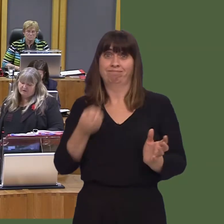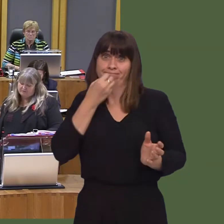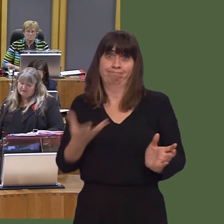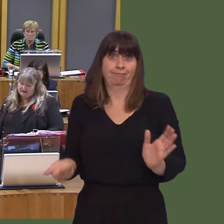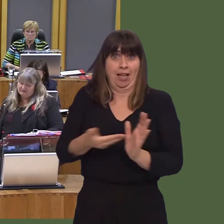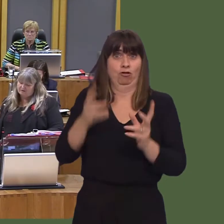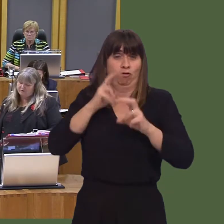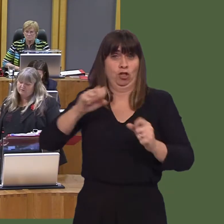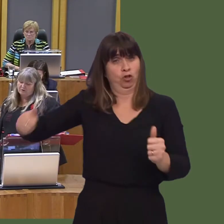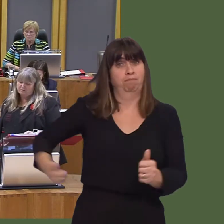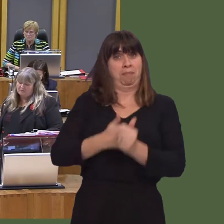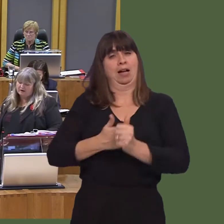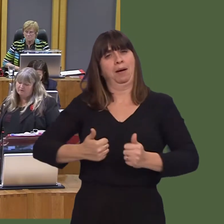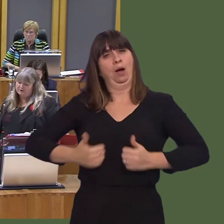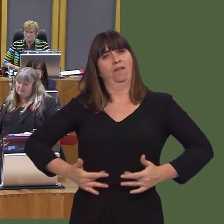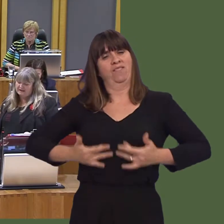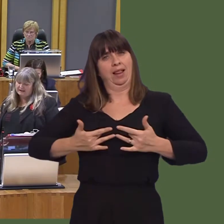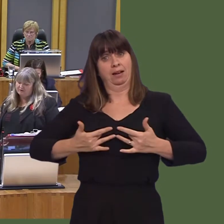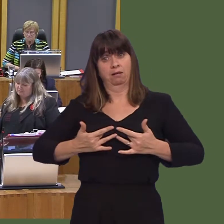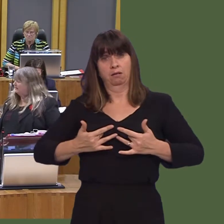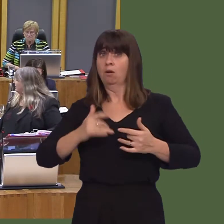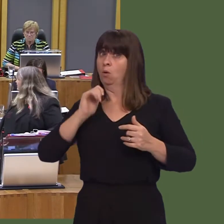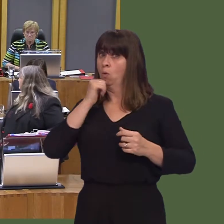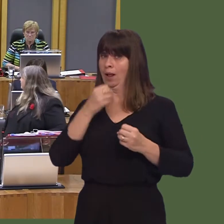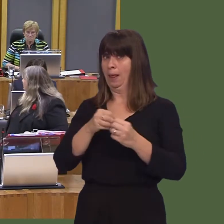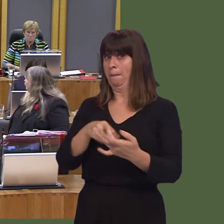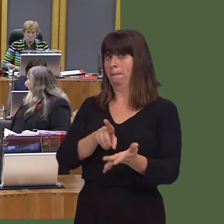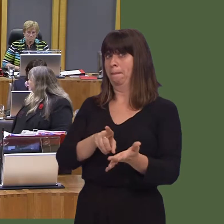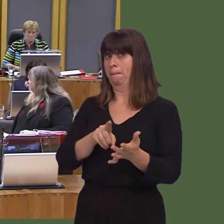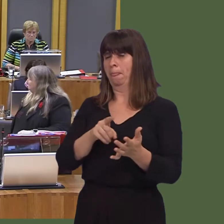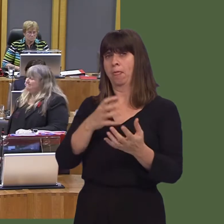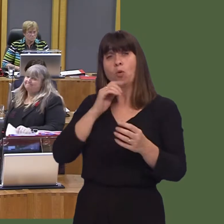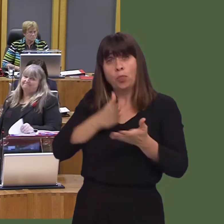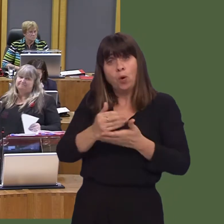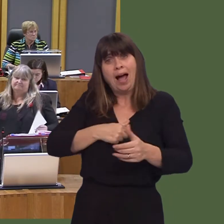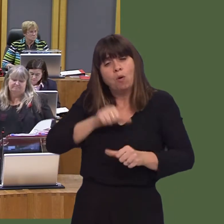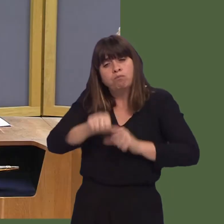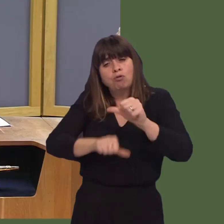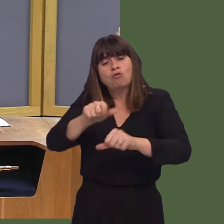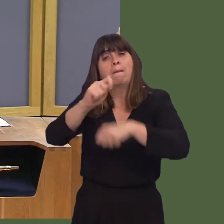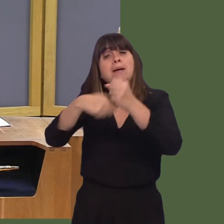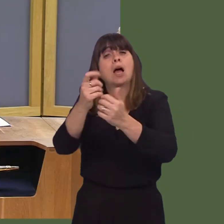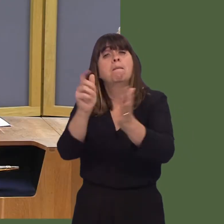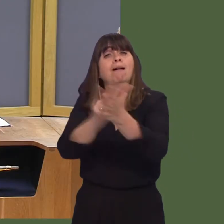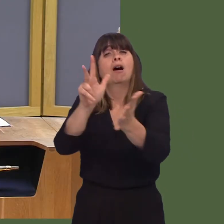The First Minister has confirmed that we will be bringing forward a Bill in year 3 of the legislative programme.